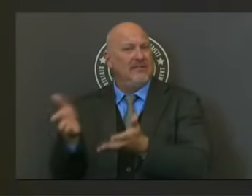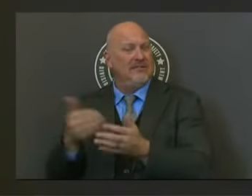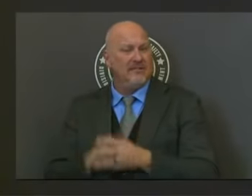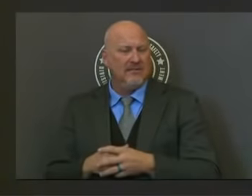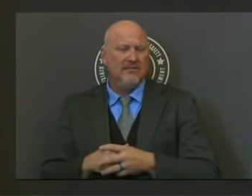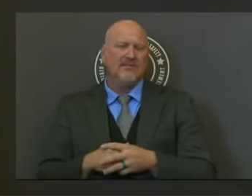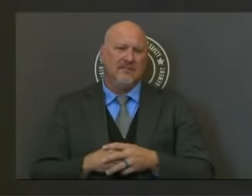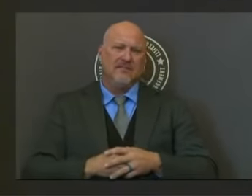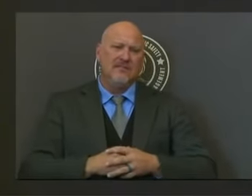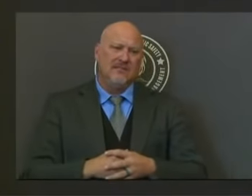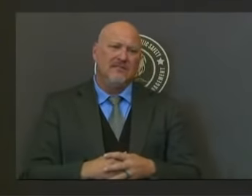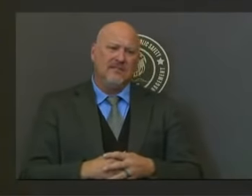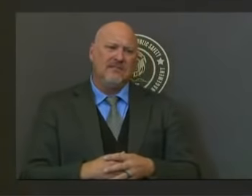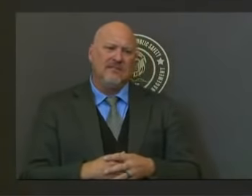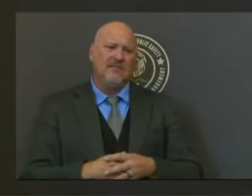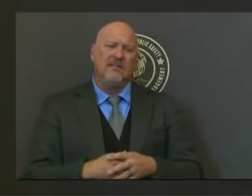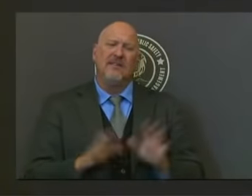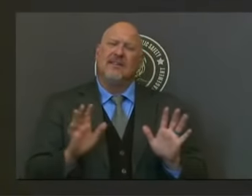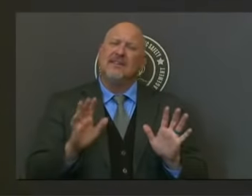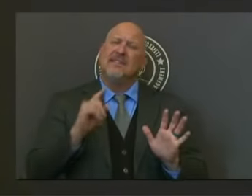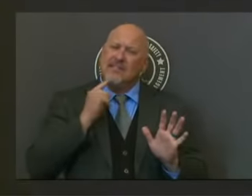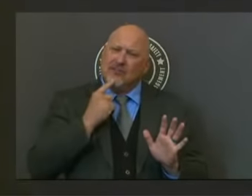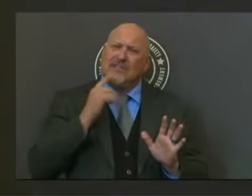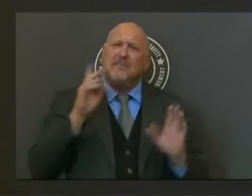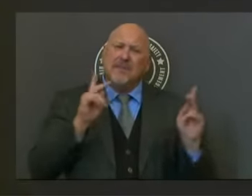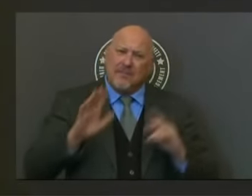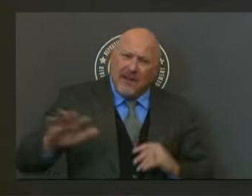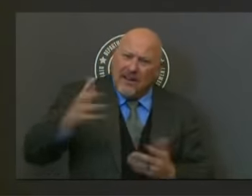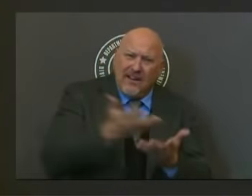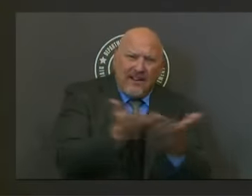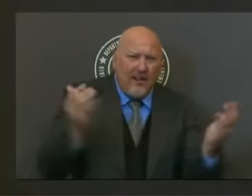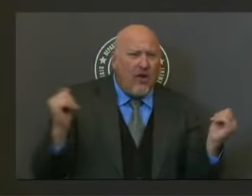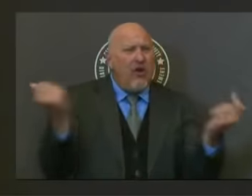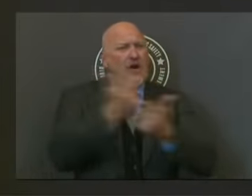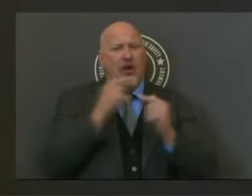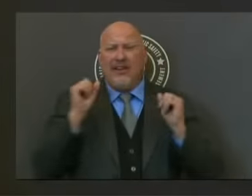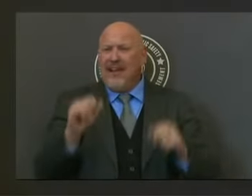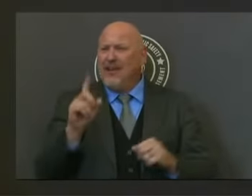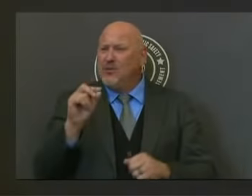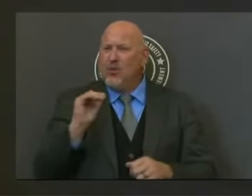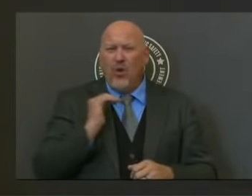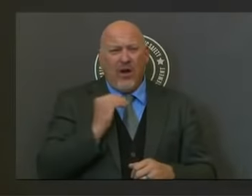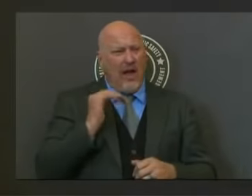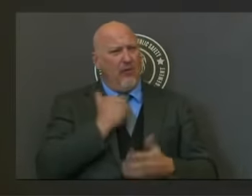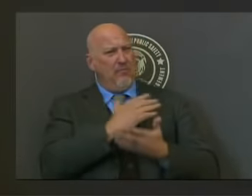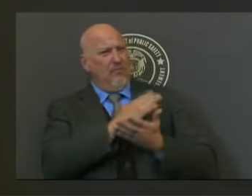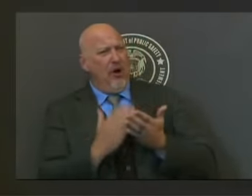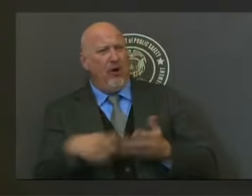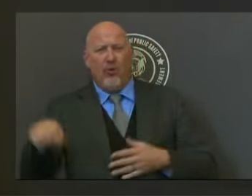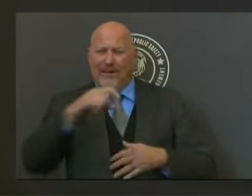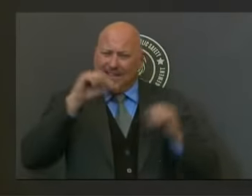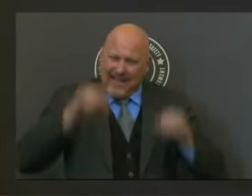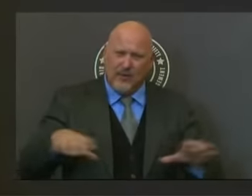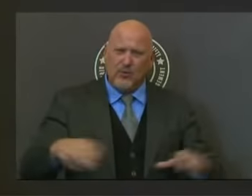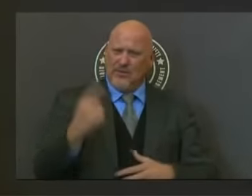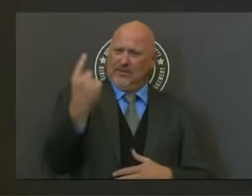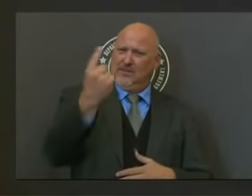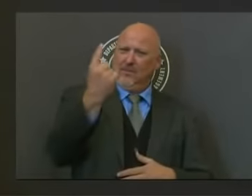the situation we all have roles to play and we all could do something and we are delighted not be